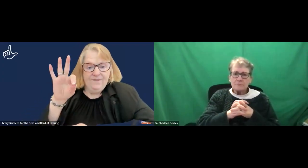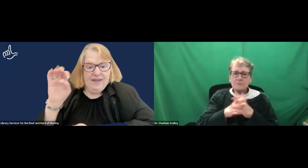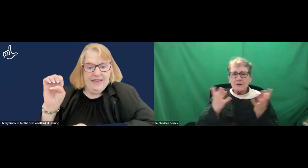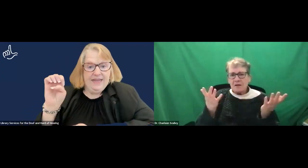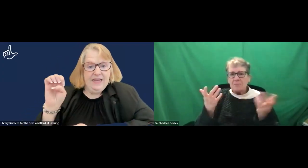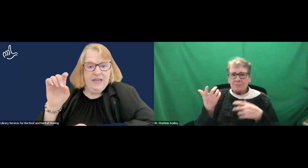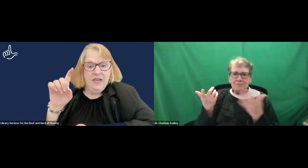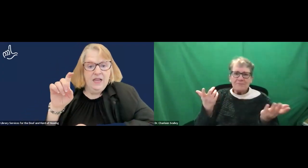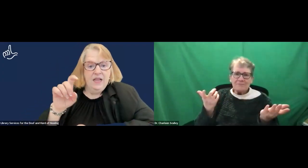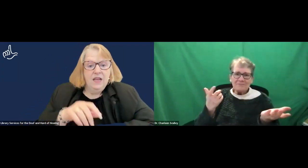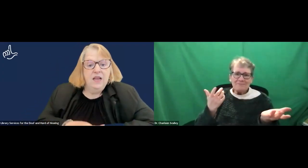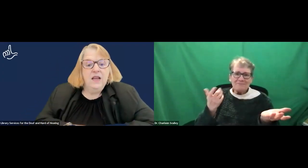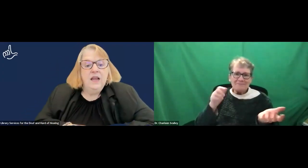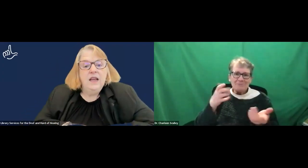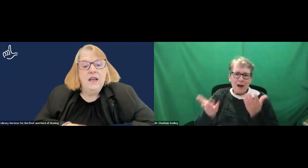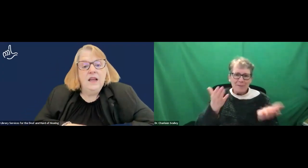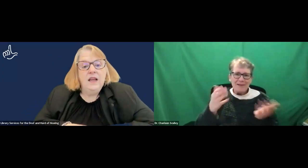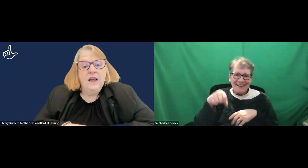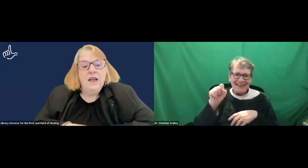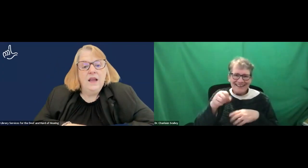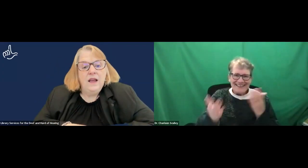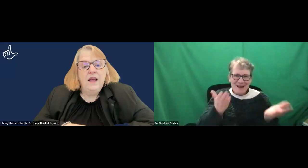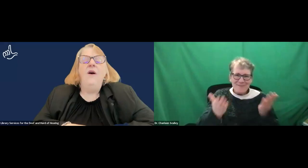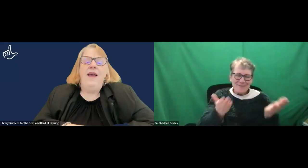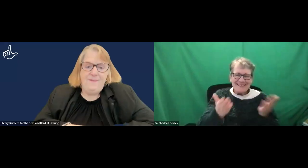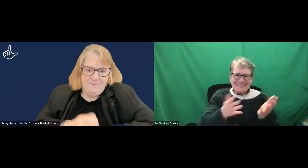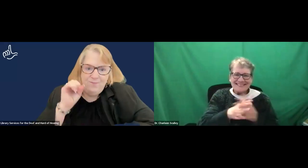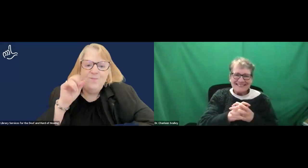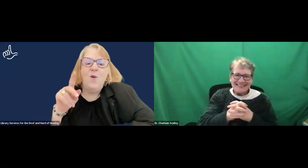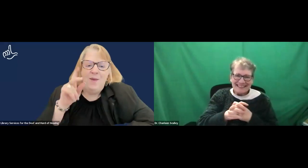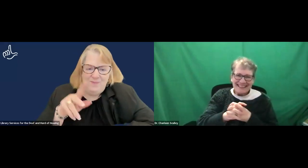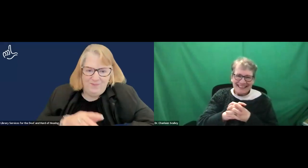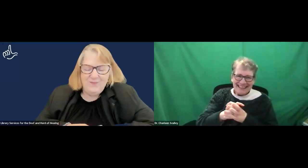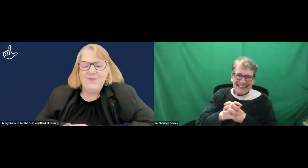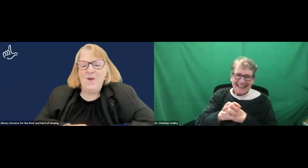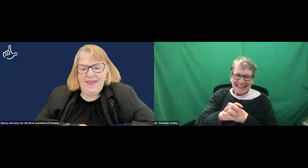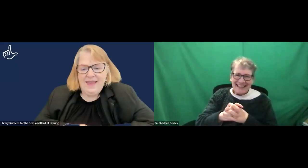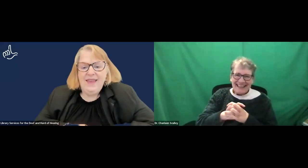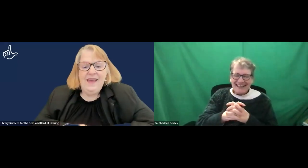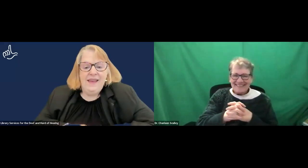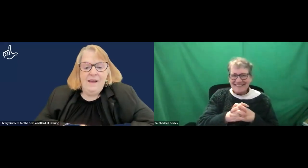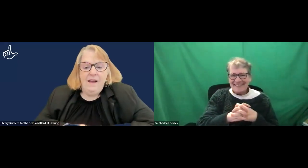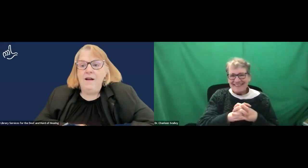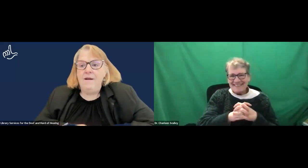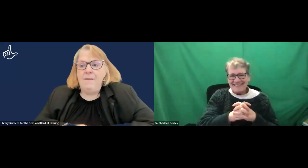[Interpreter for Brenda] And that that second question, will there be a fee? [Interpreter for Dr. Charleen] Probably, yes. Probably.